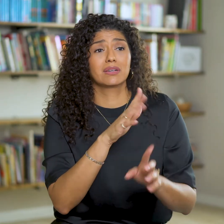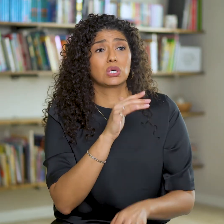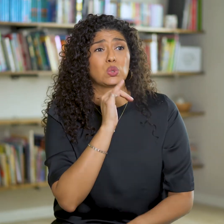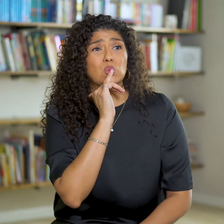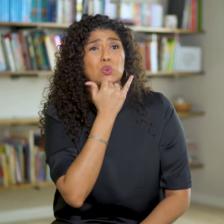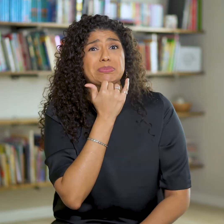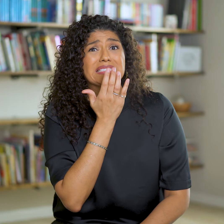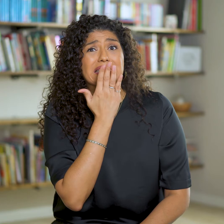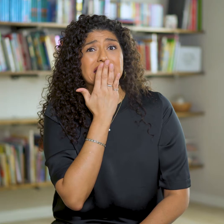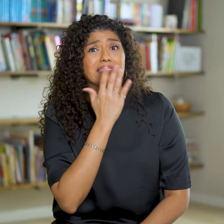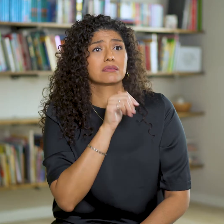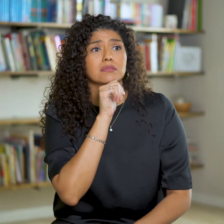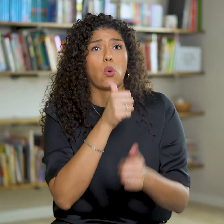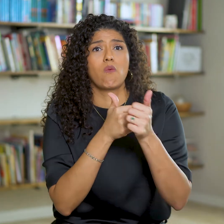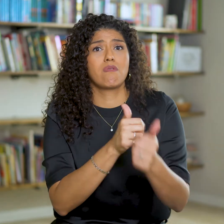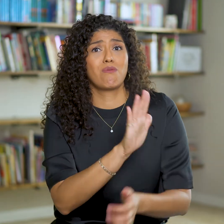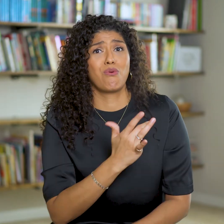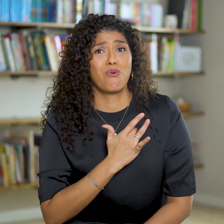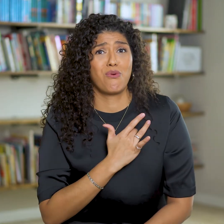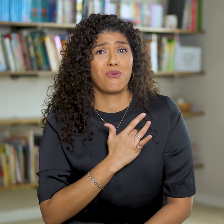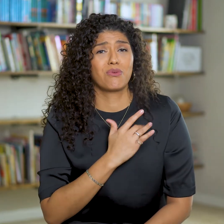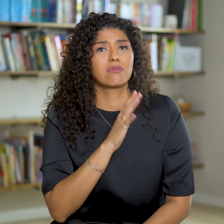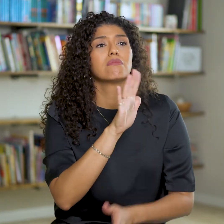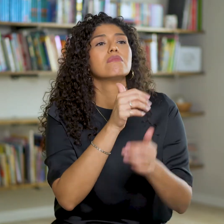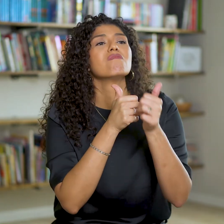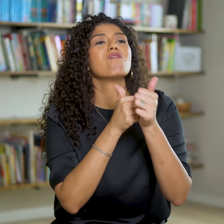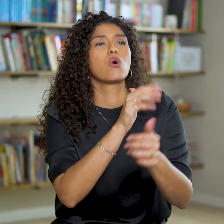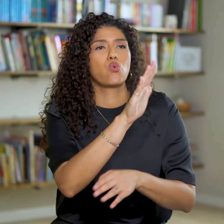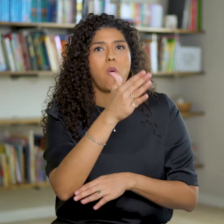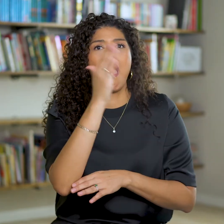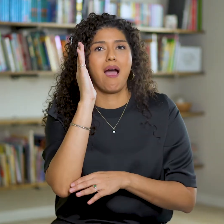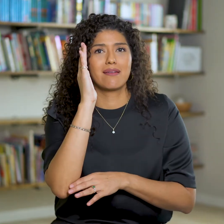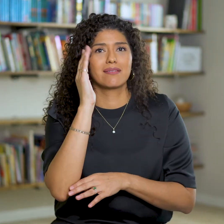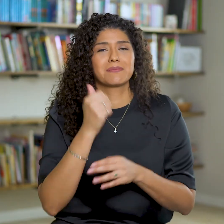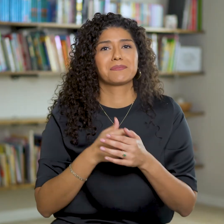“Oops. Don’t follow your heart—follow your God.